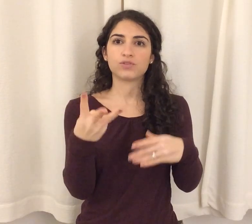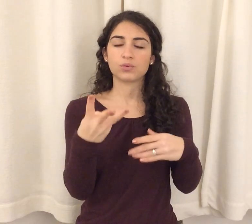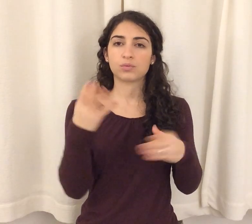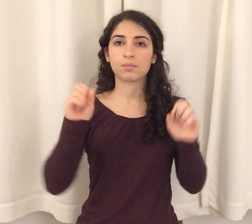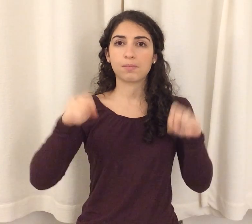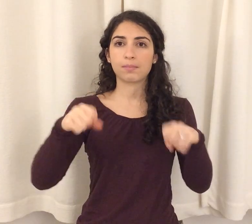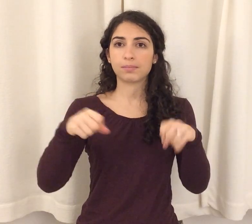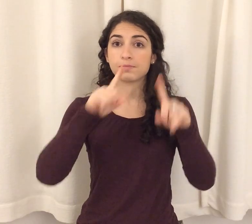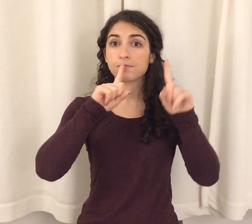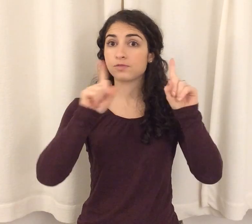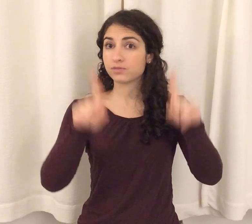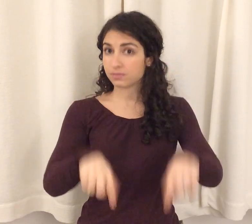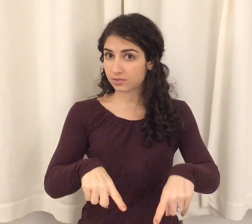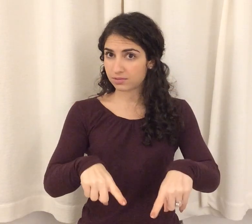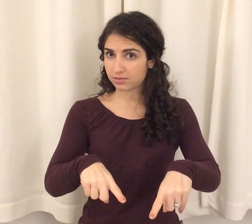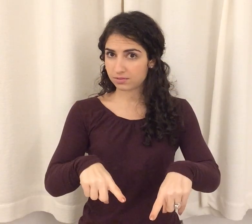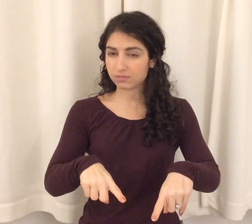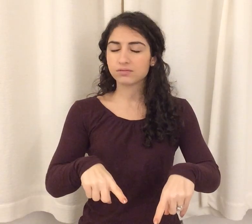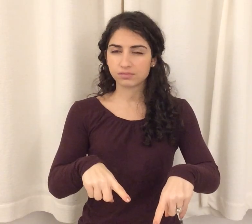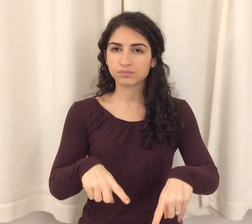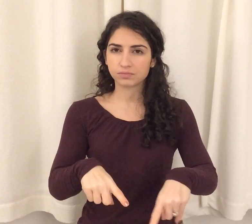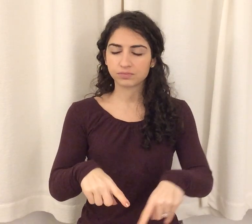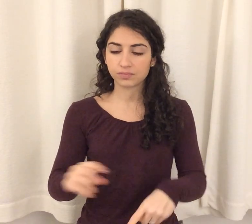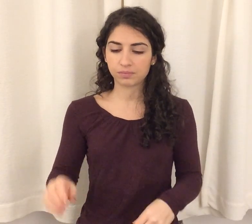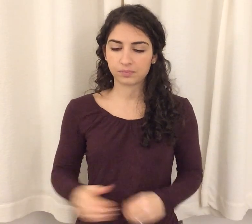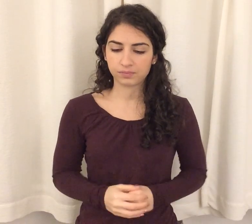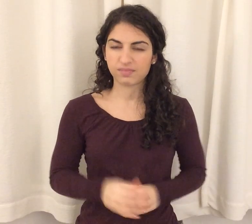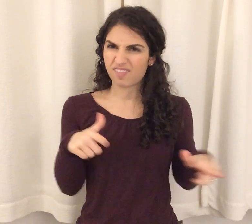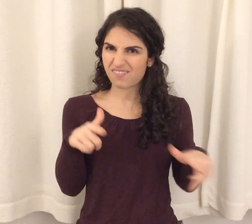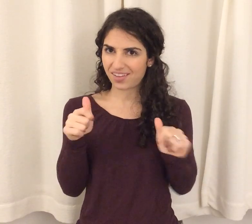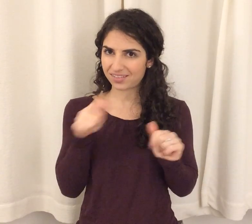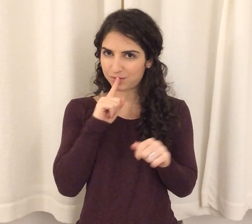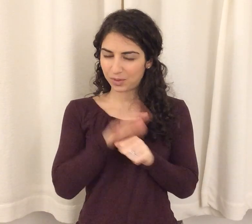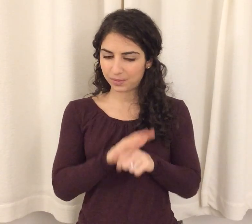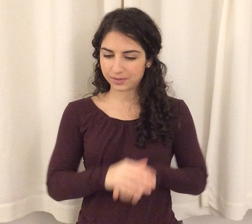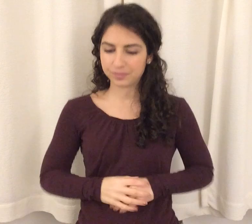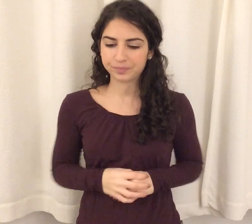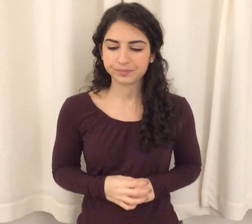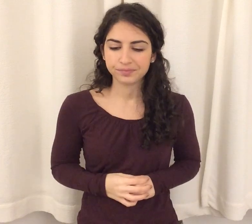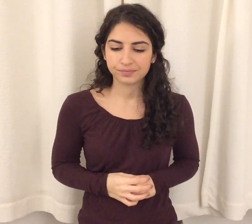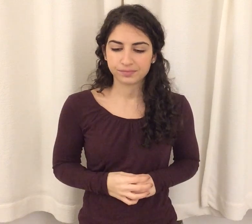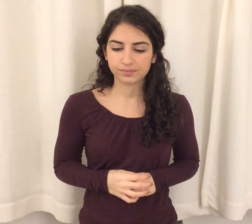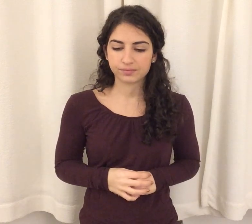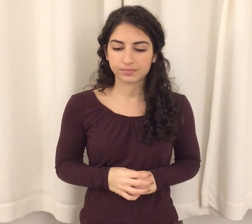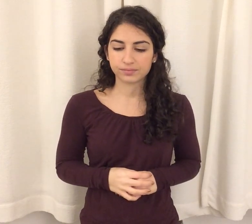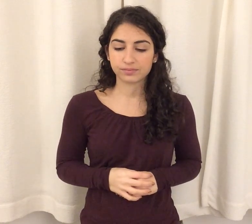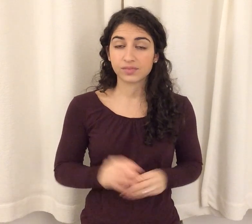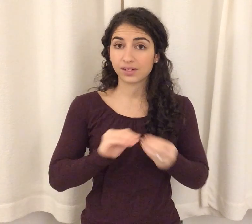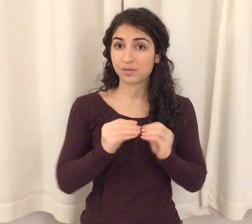want to offer a few possible responses that you might see, and promise this will be quick!